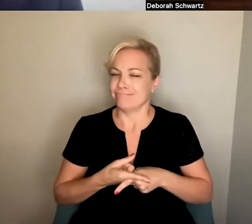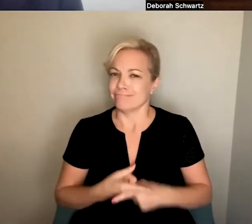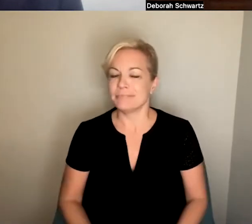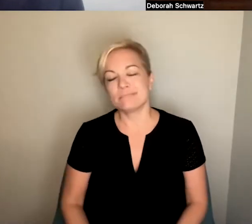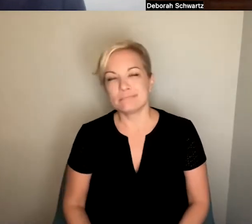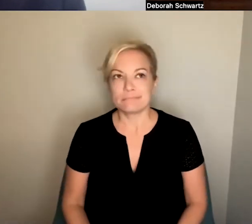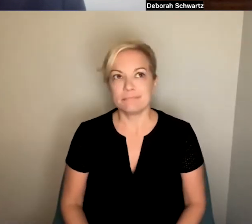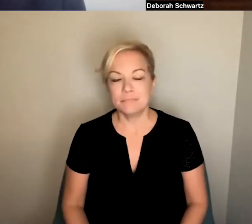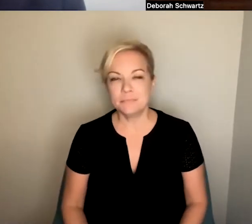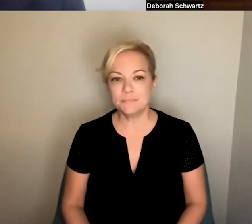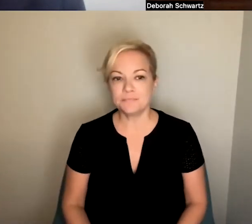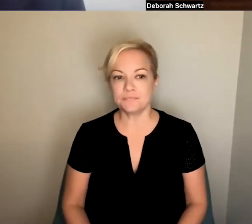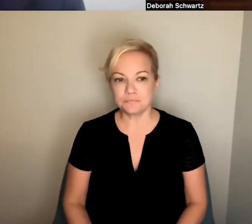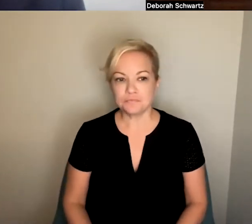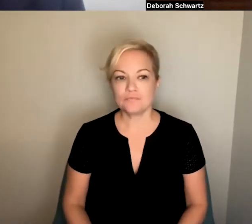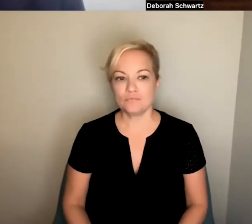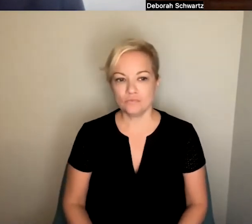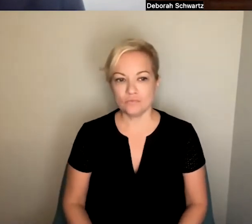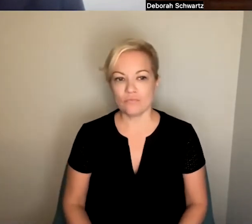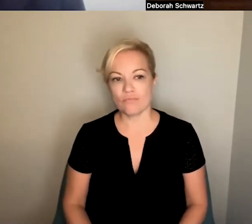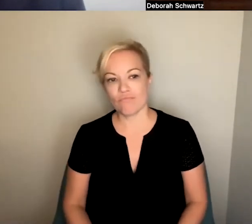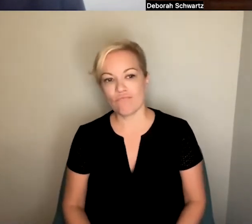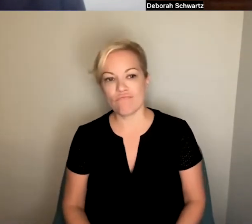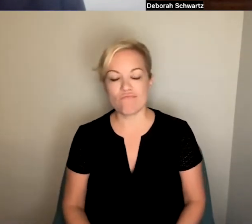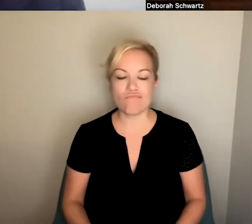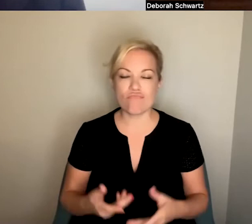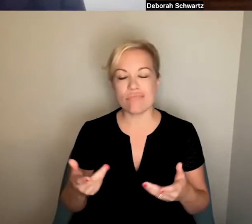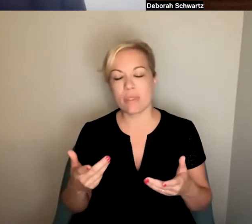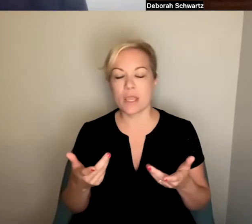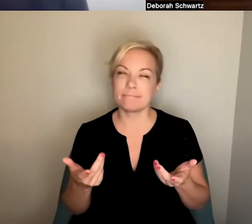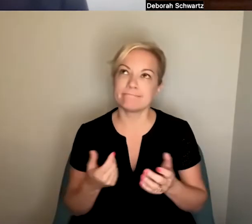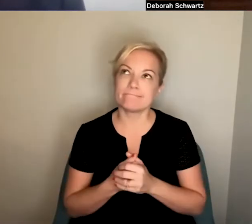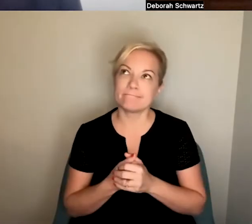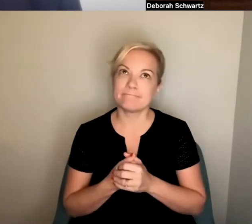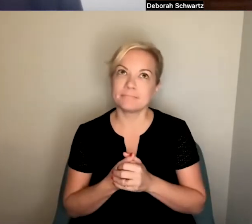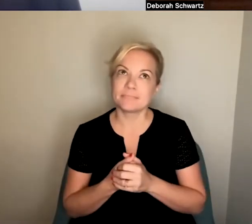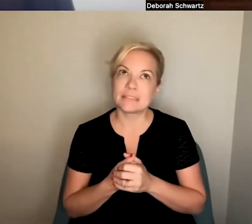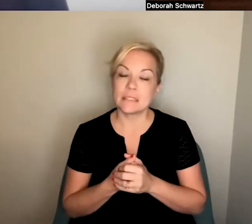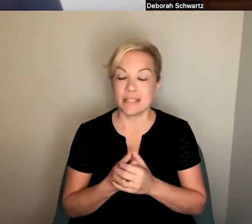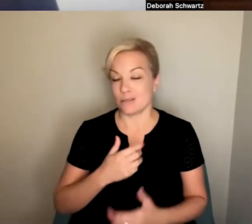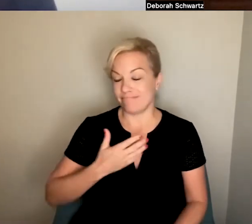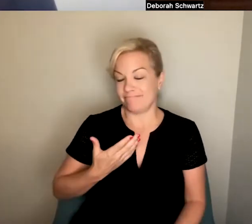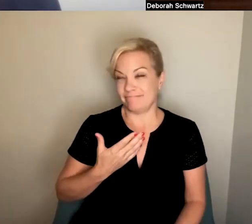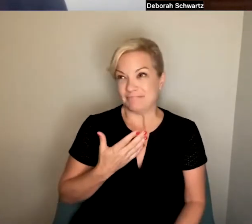You know I, I think that there's not, to my knowledge, some sort of external,